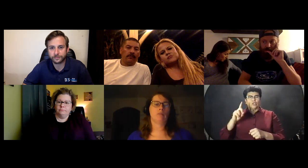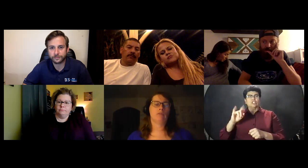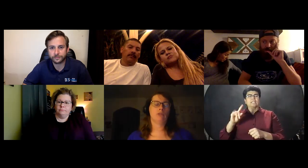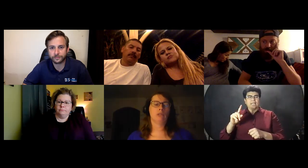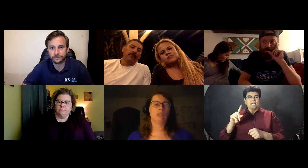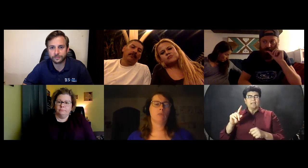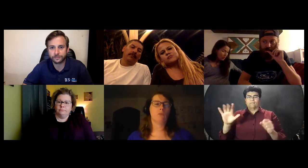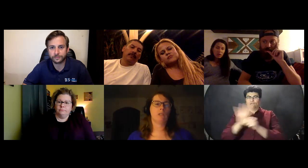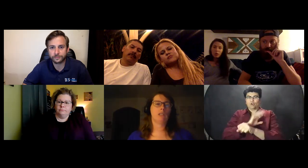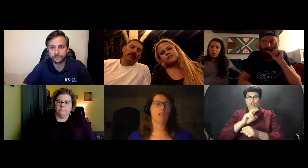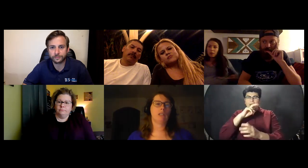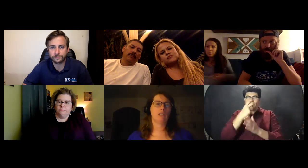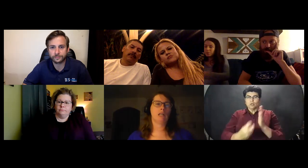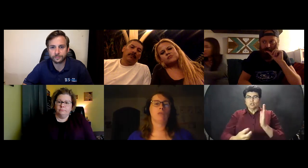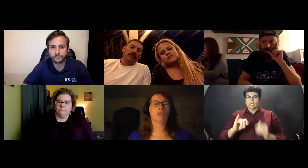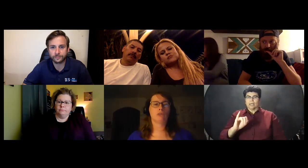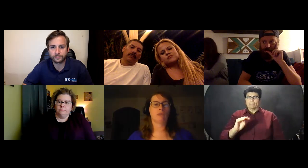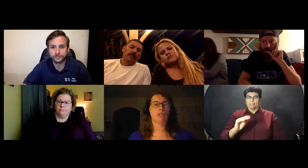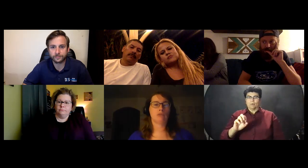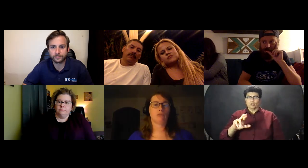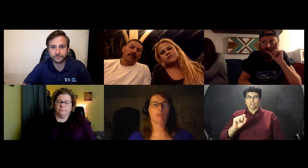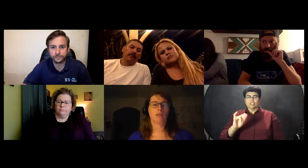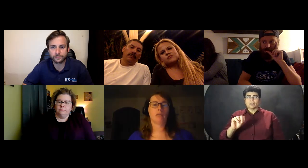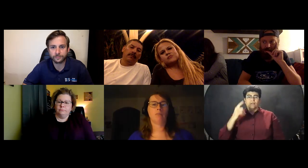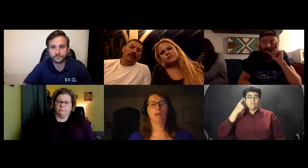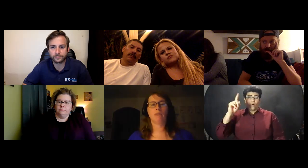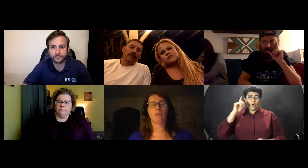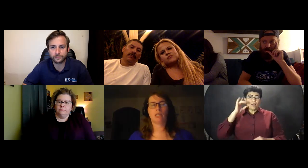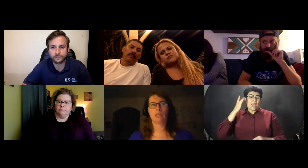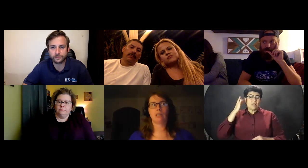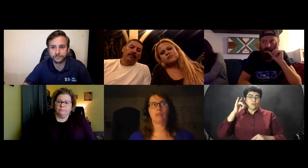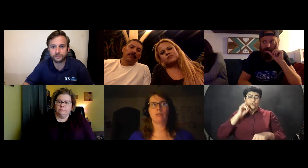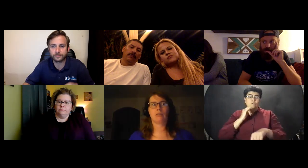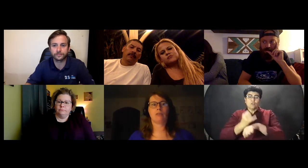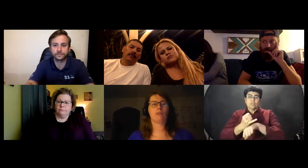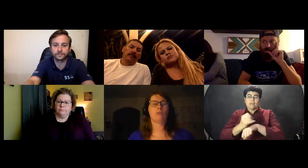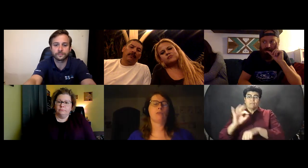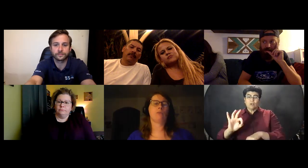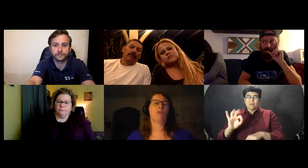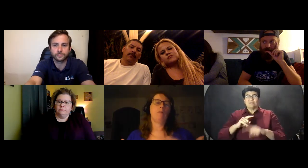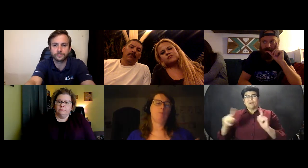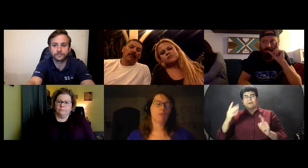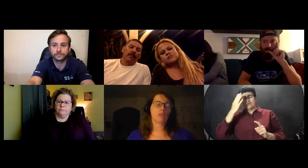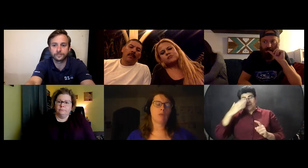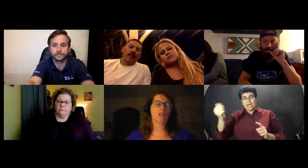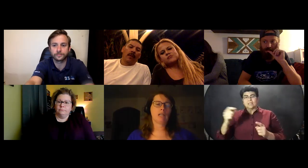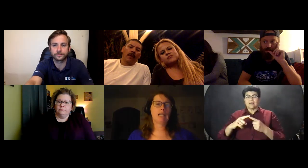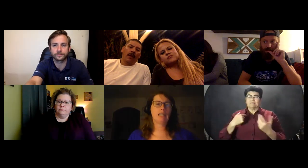immersion within california school for the deaf fremont but unfortunately